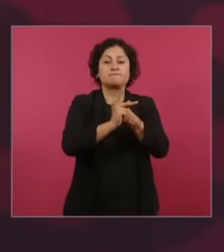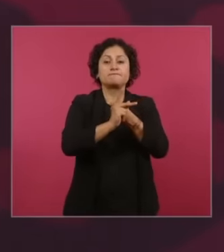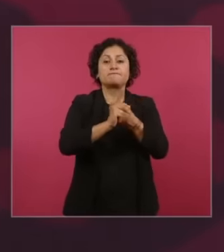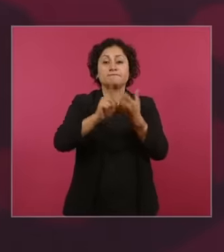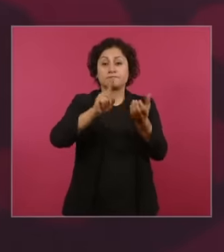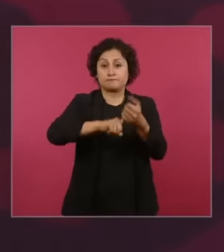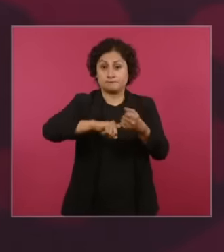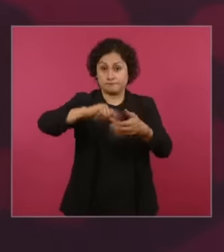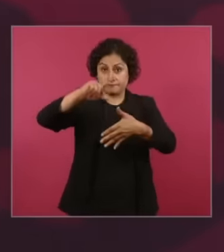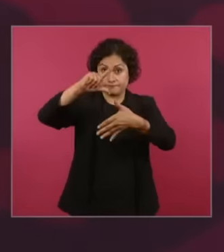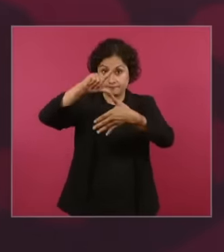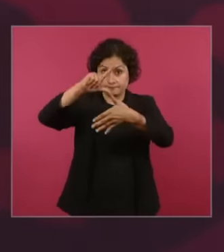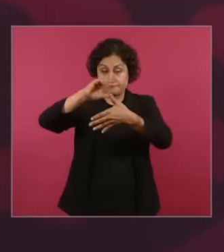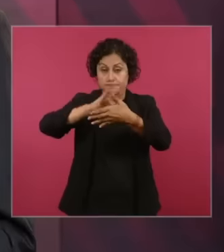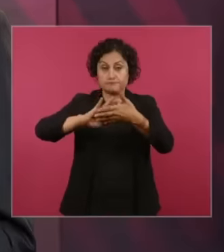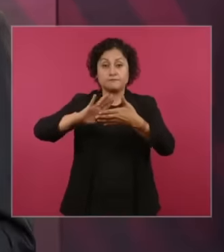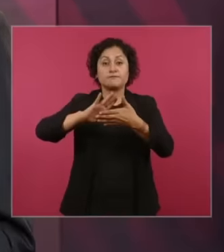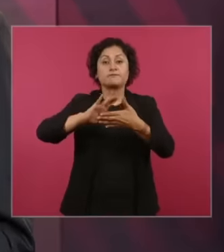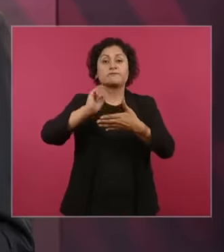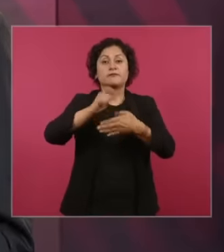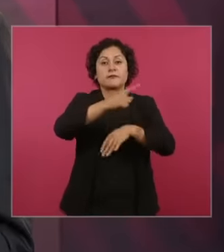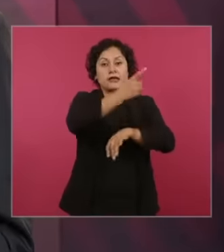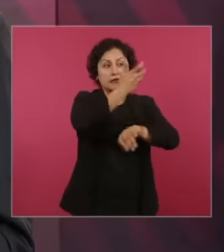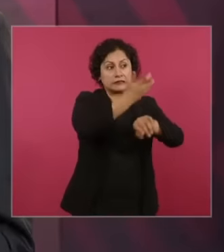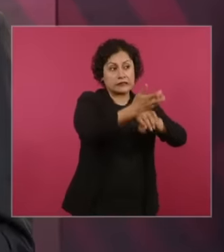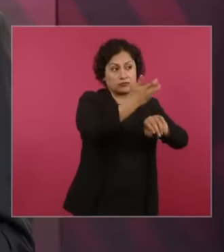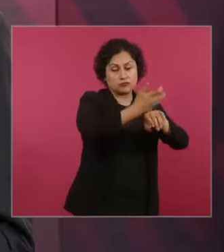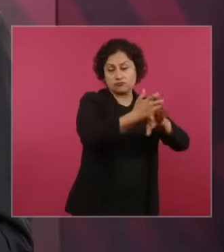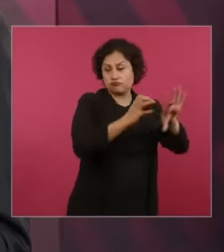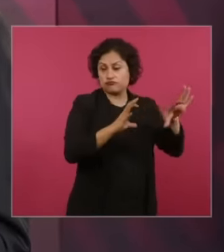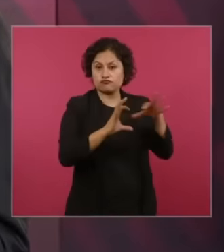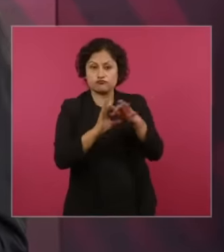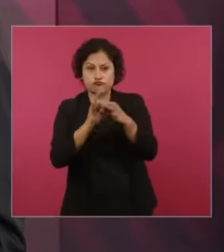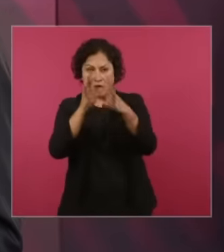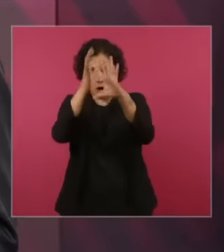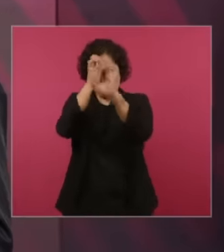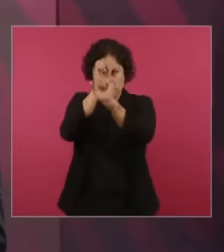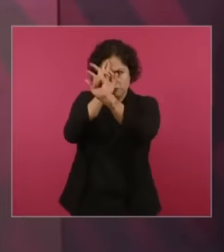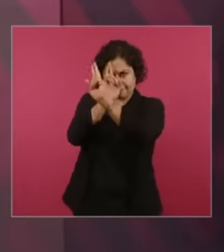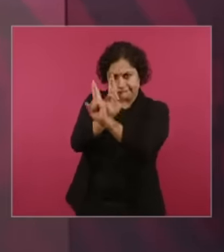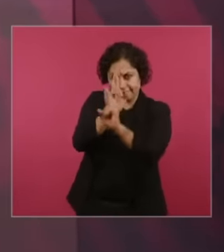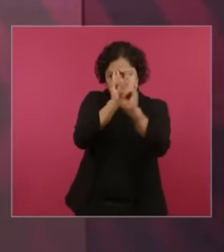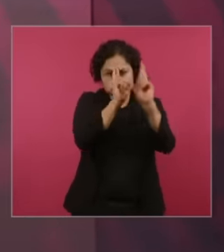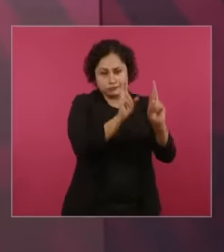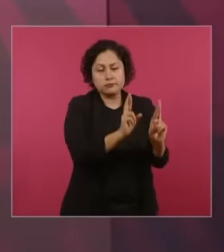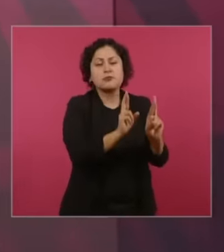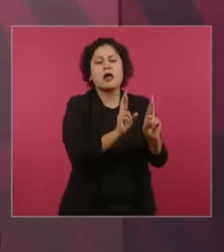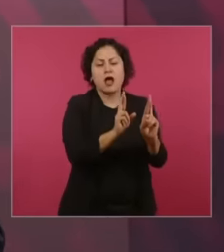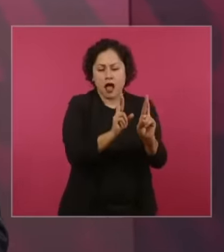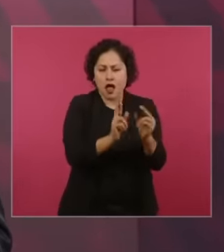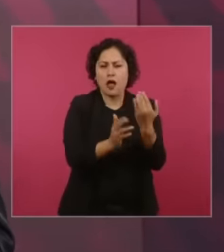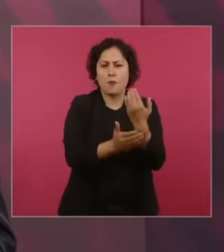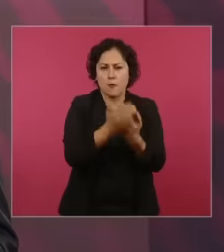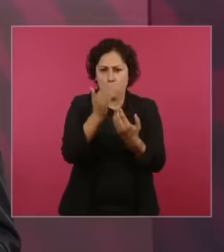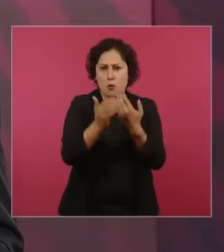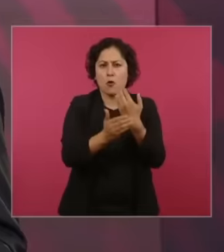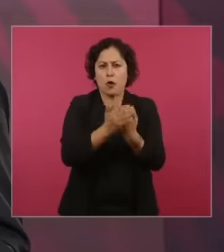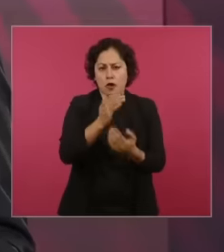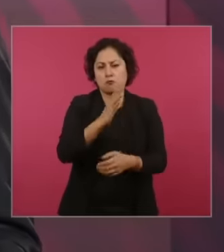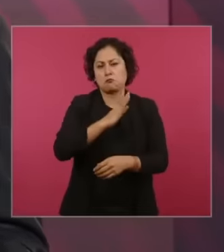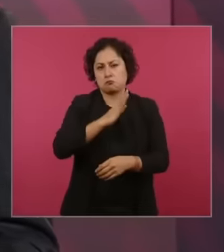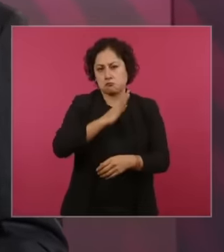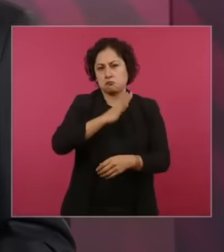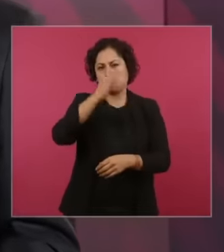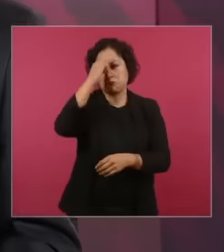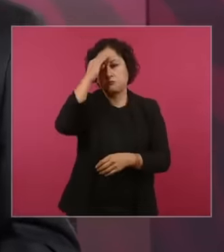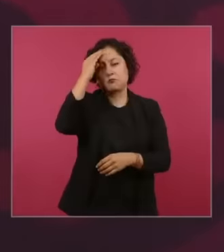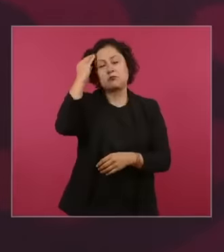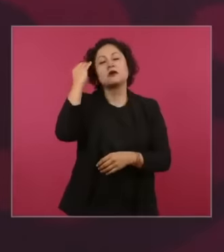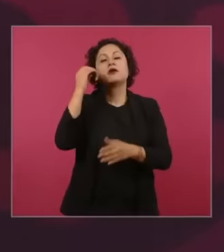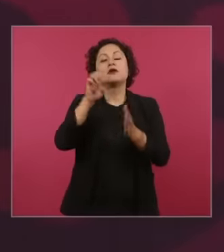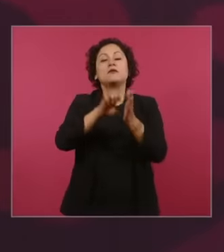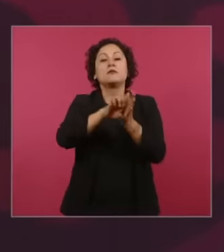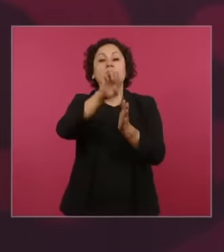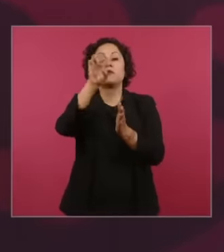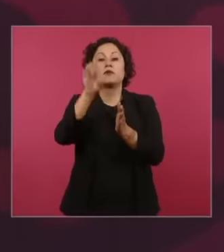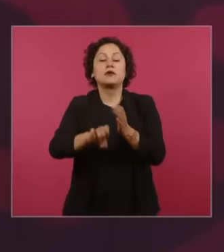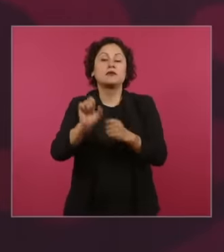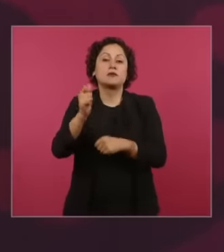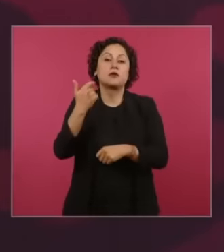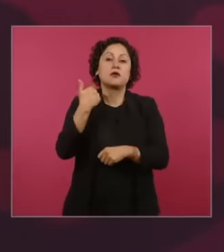when President Franklin Delano ruled. Rosbell applied the